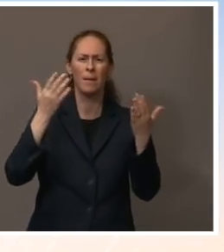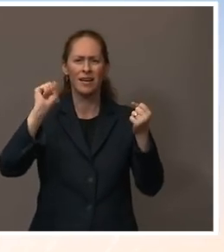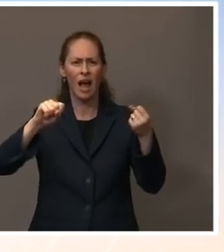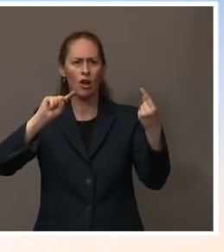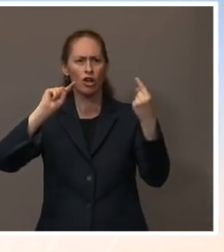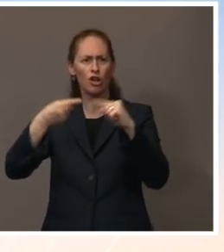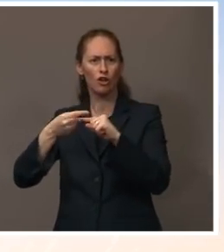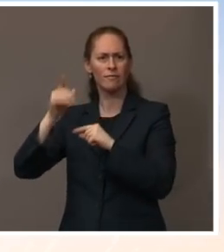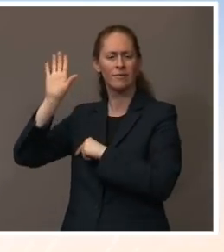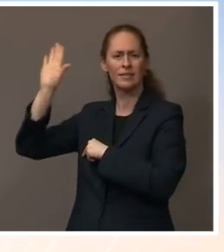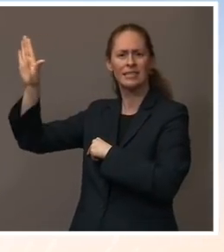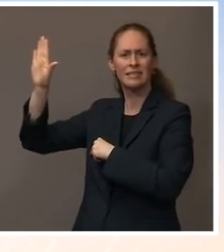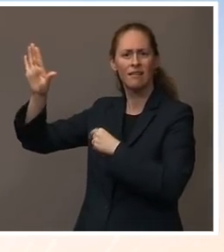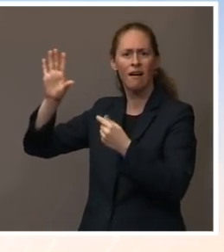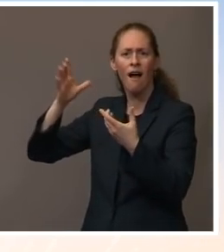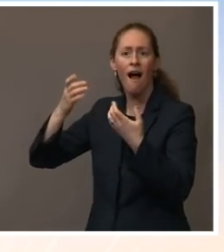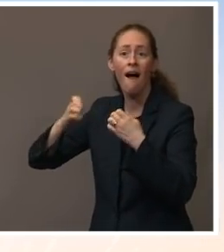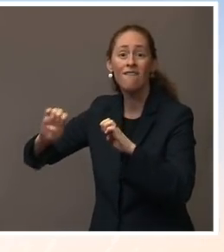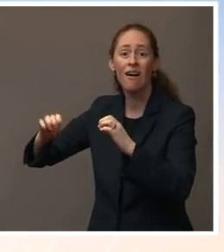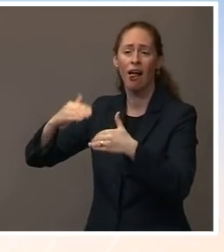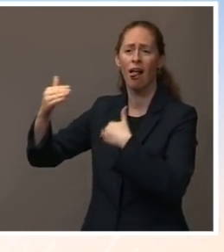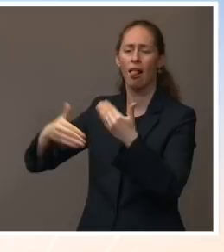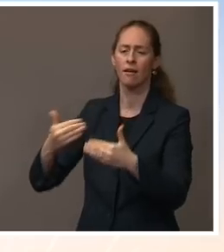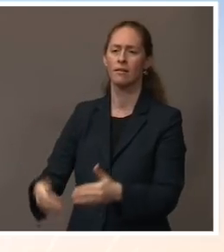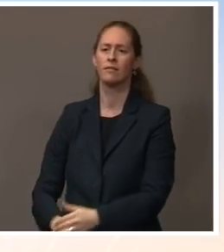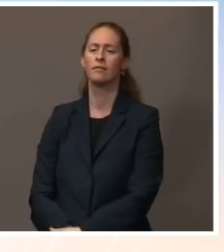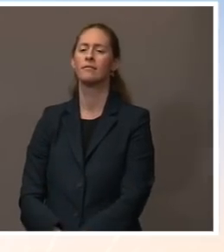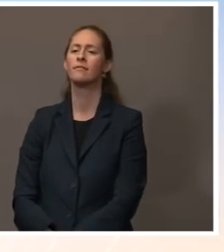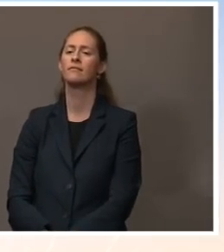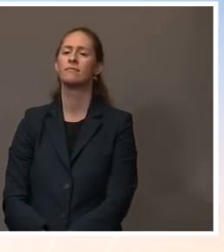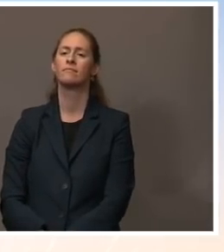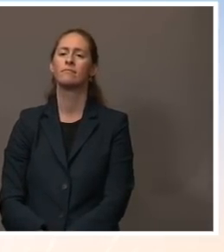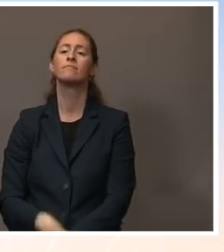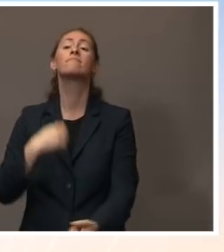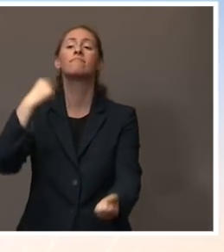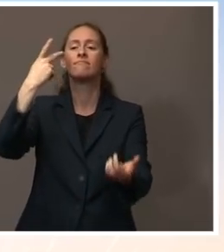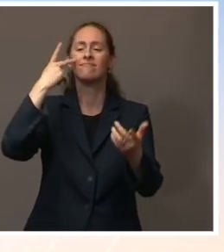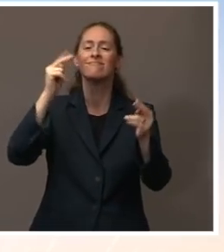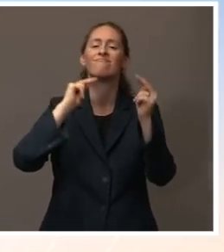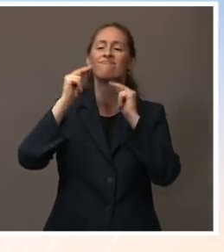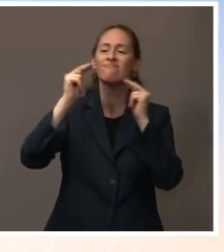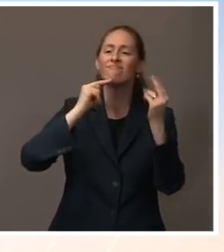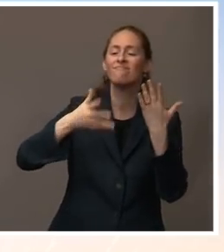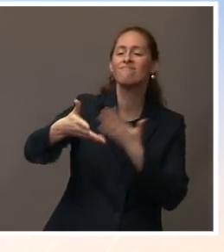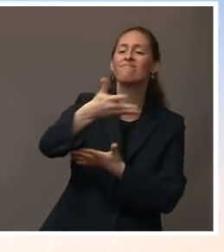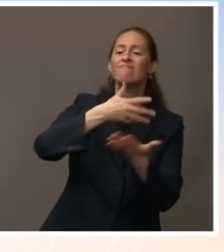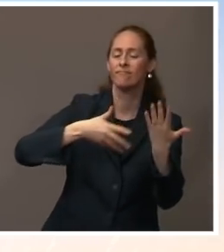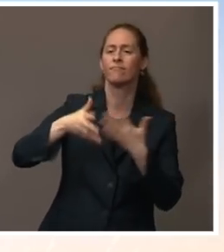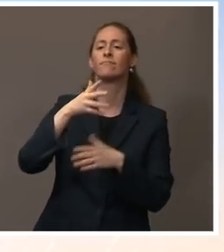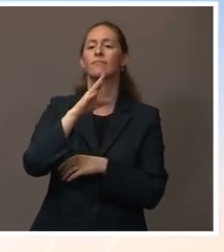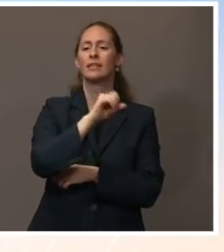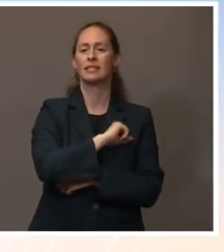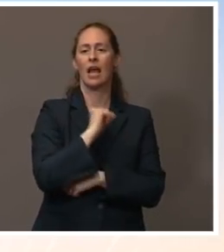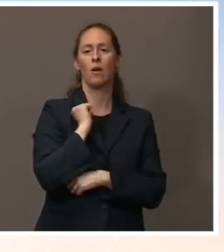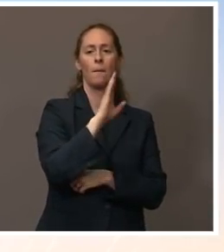between Senator Booker, Senator Scott, key -- Congressman Bass. I don't think they've expressed that particular concern.